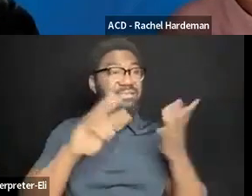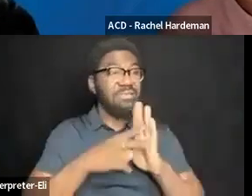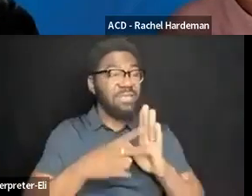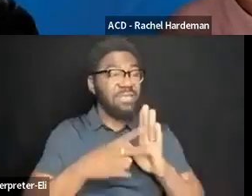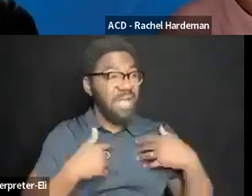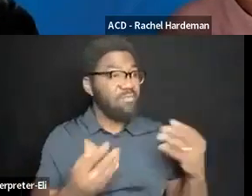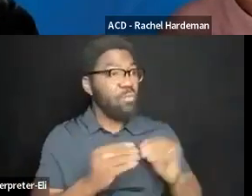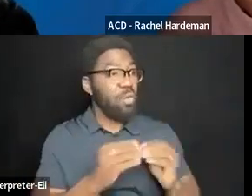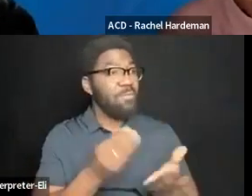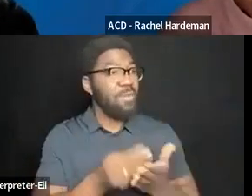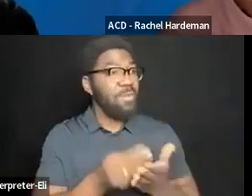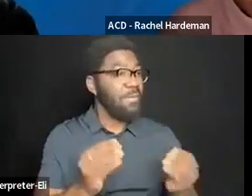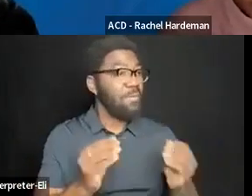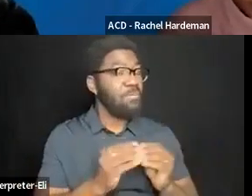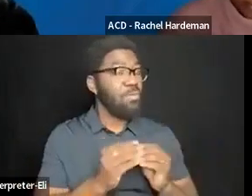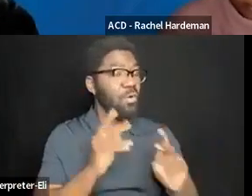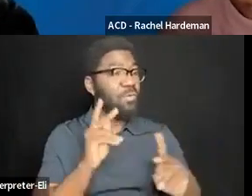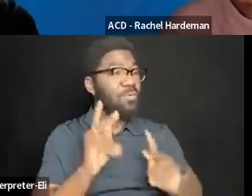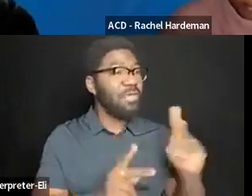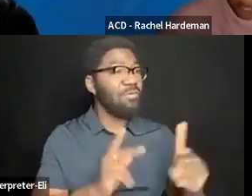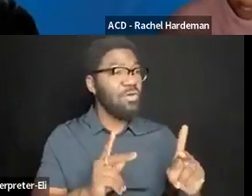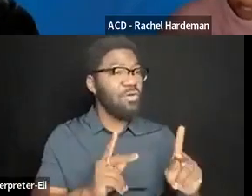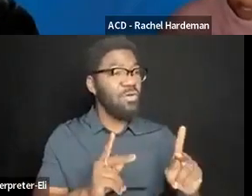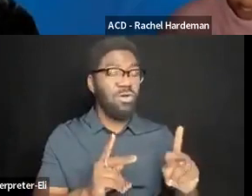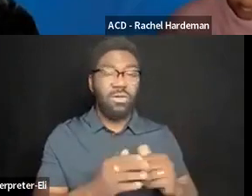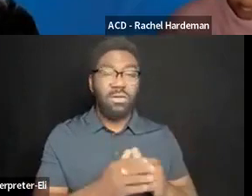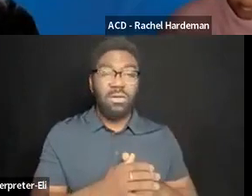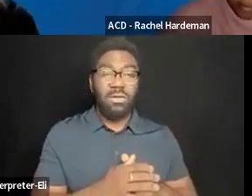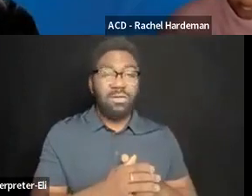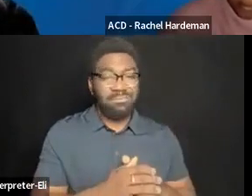I'm only successful if I turn myself into a manager. I might not be a good manager.